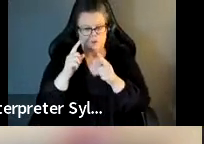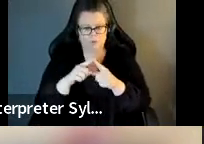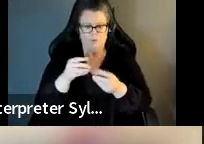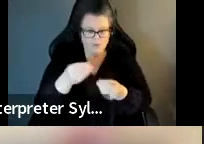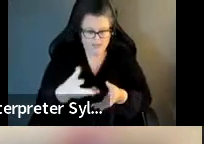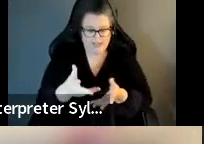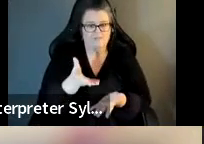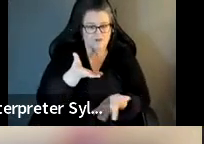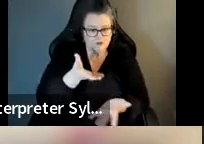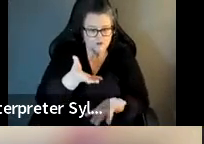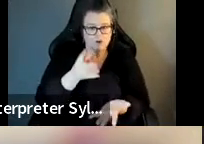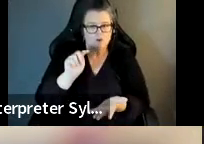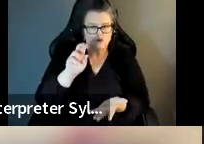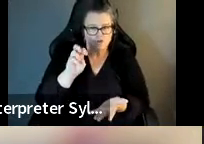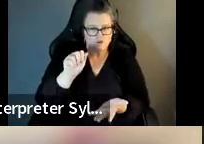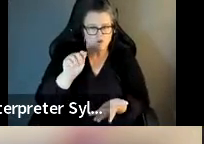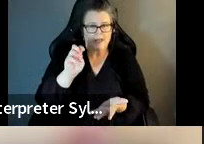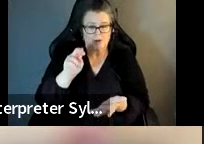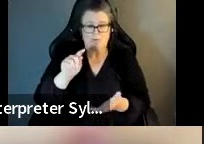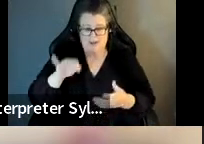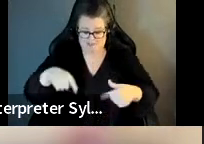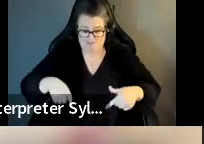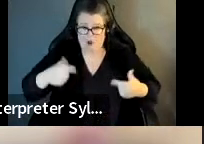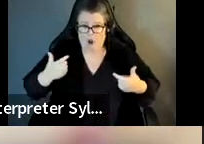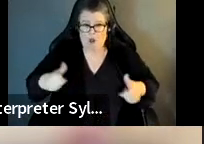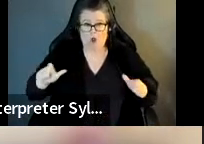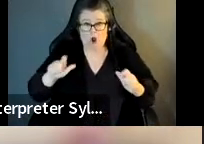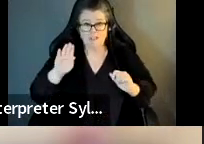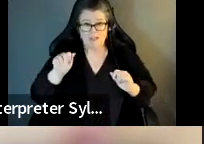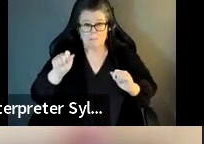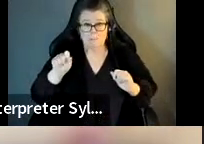A large bulky base precludes this ability to treat effectively.